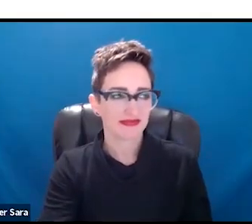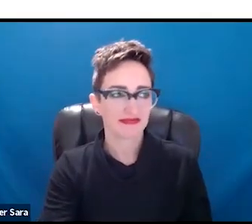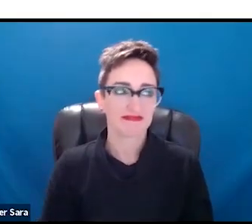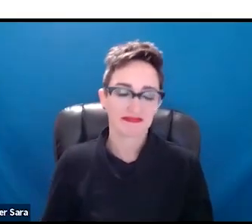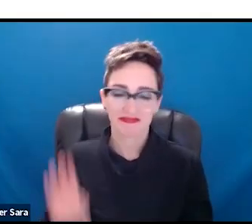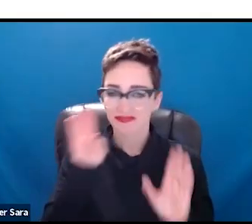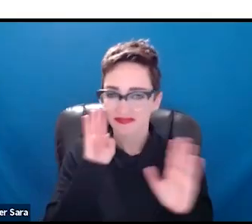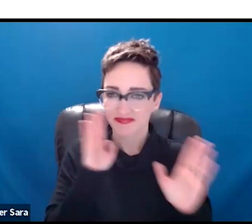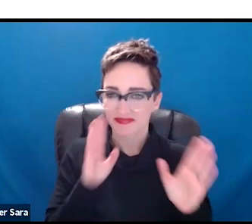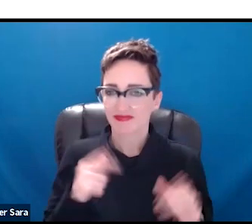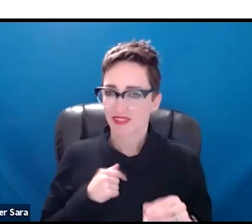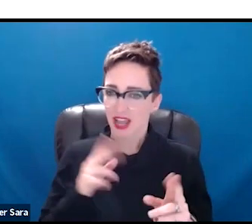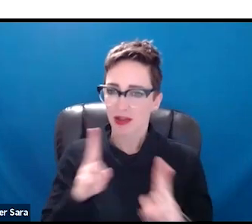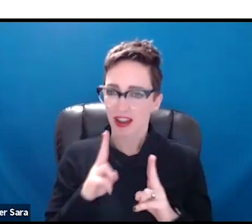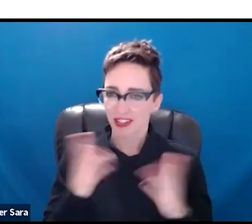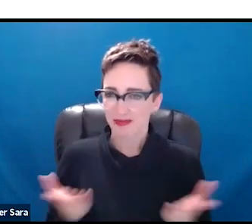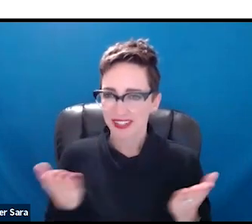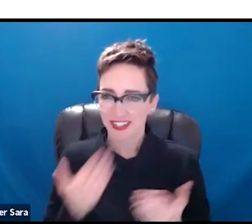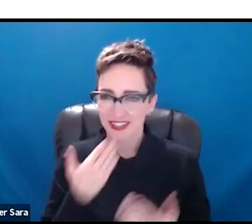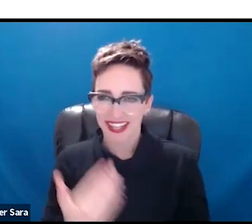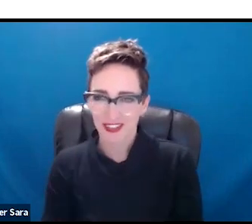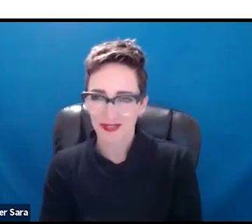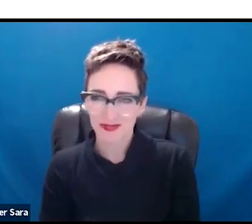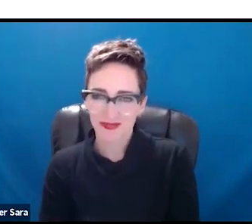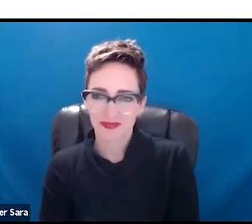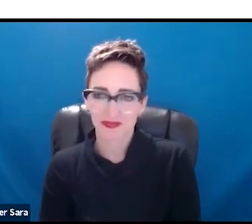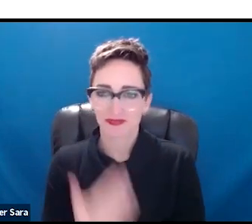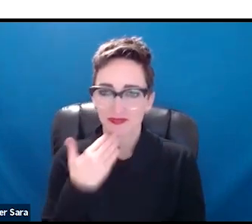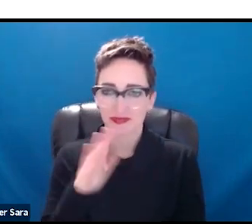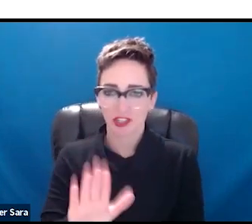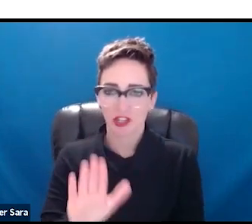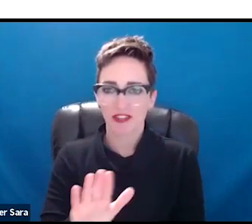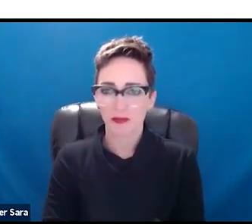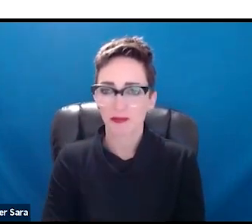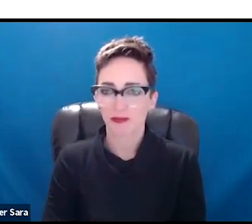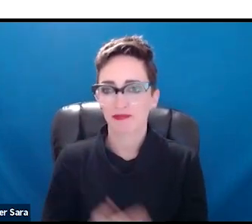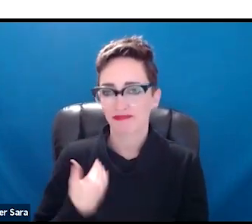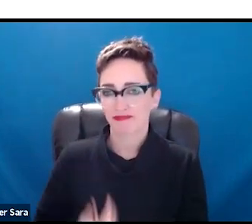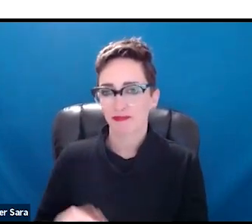Thank you. Good afternoon. My name's Annette.